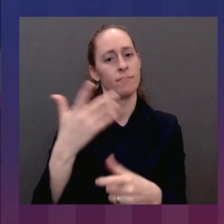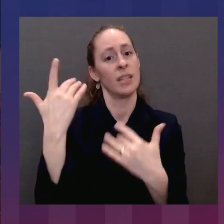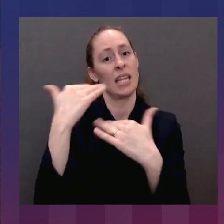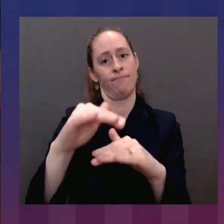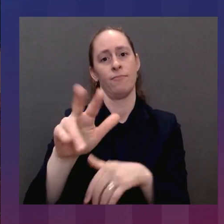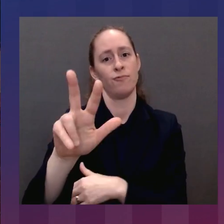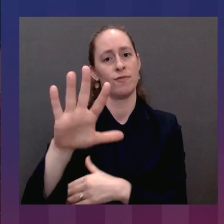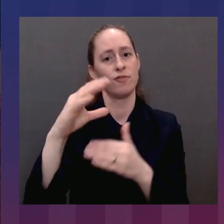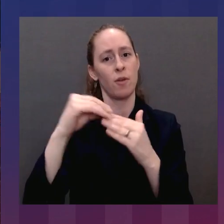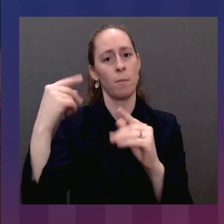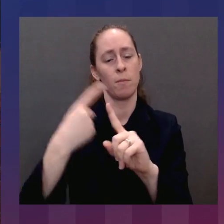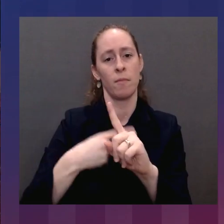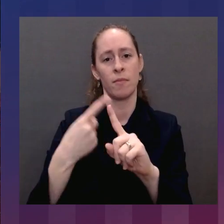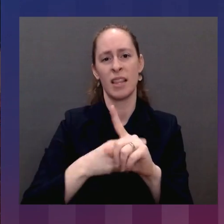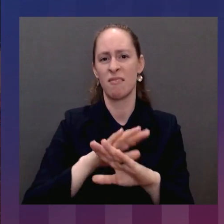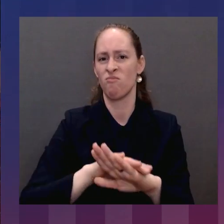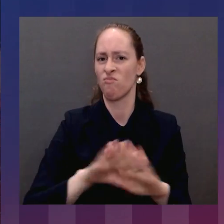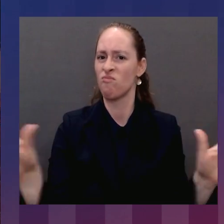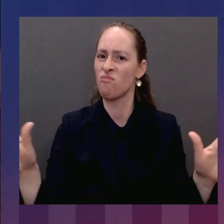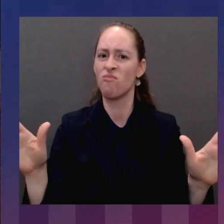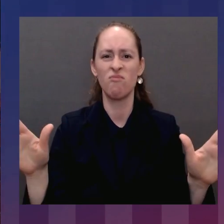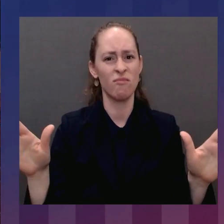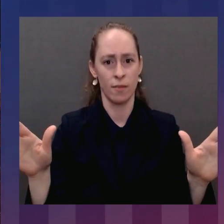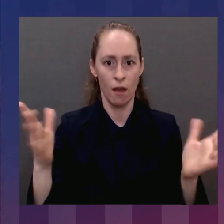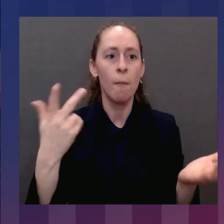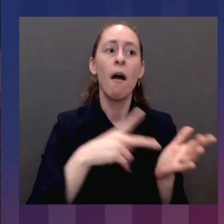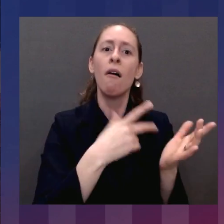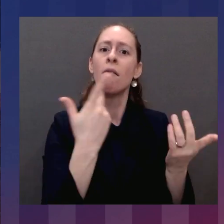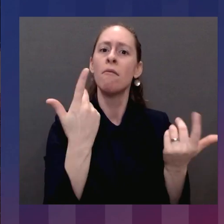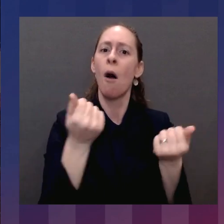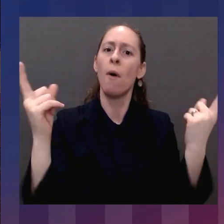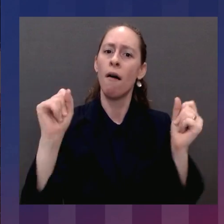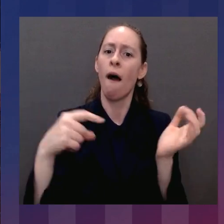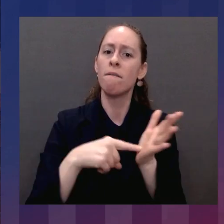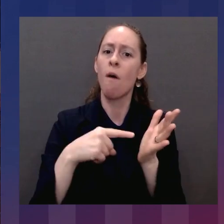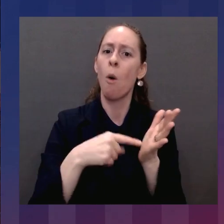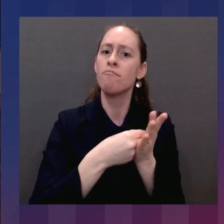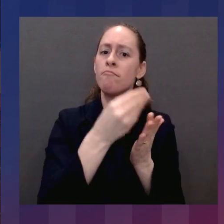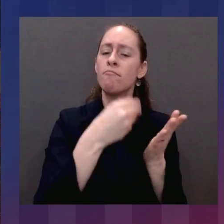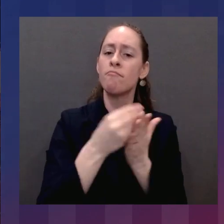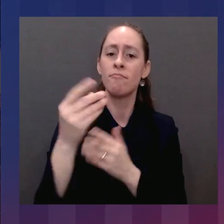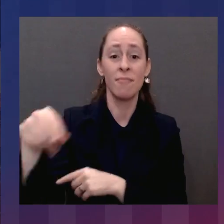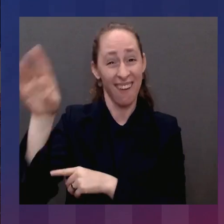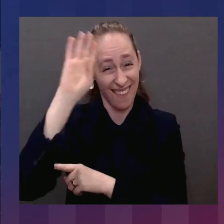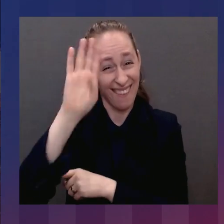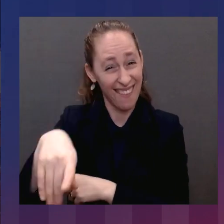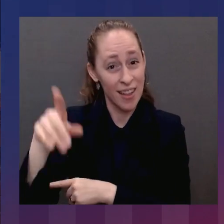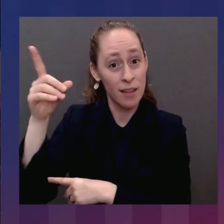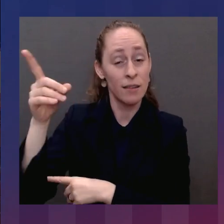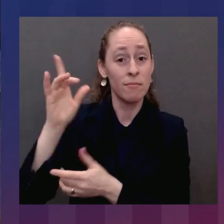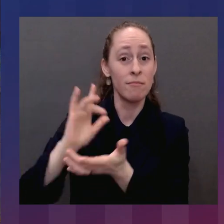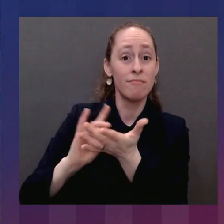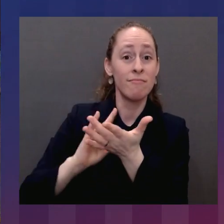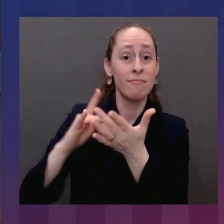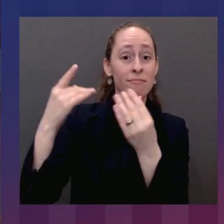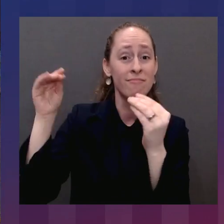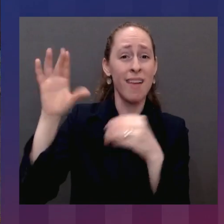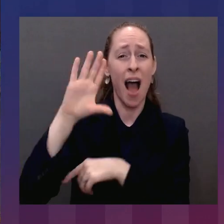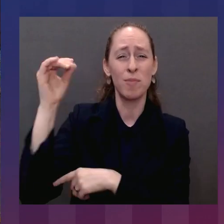And drug companies will do very well, their profit margin. And while we're at,